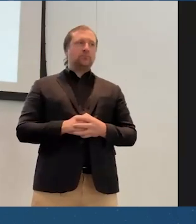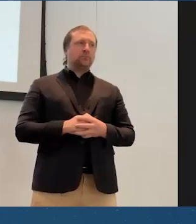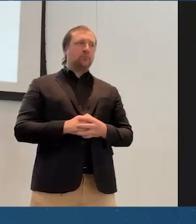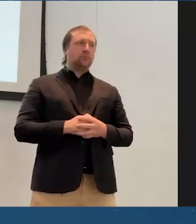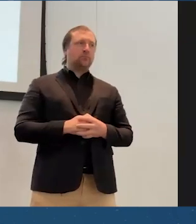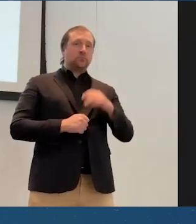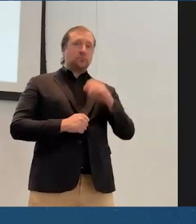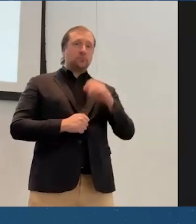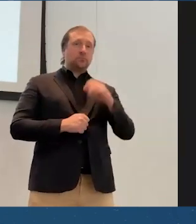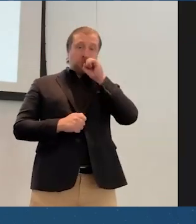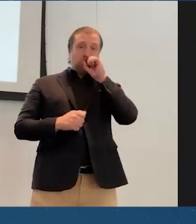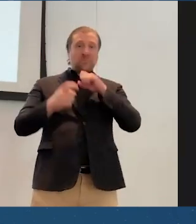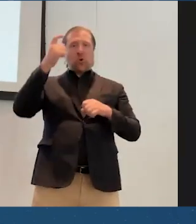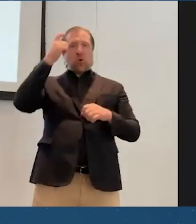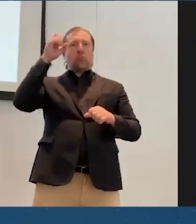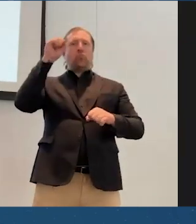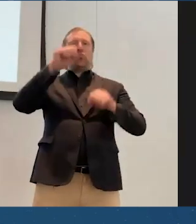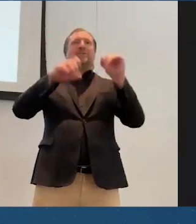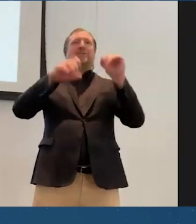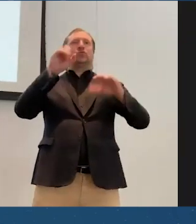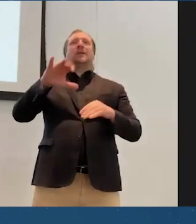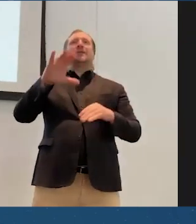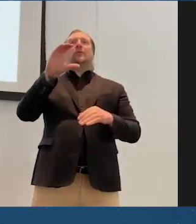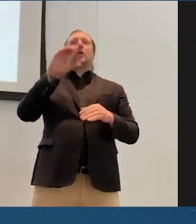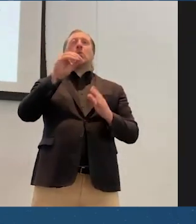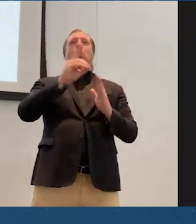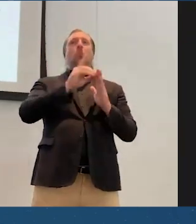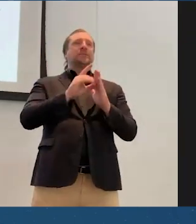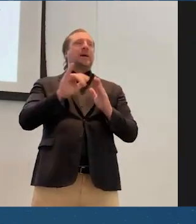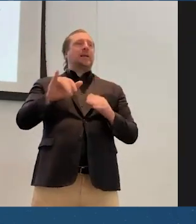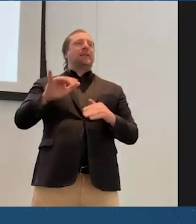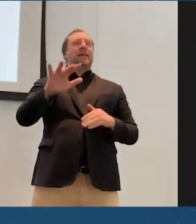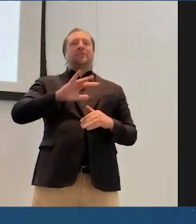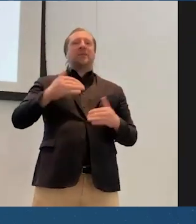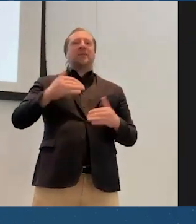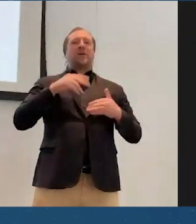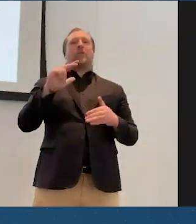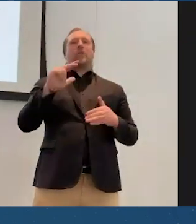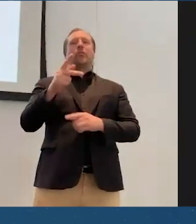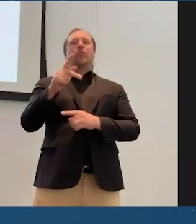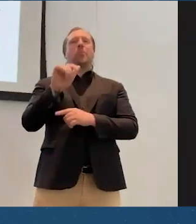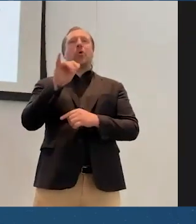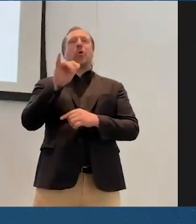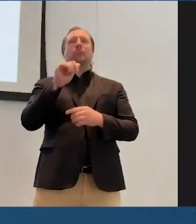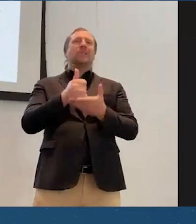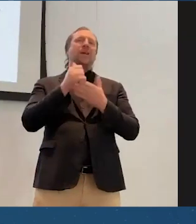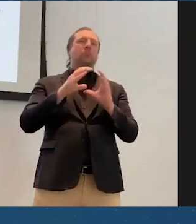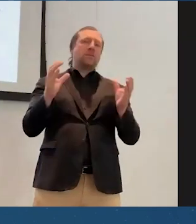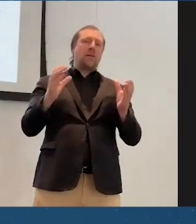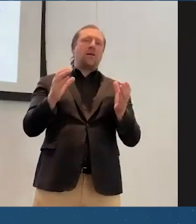And brainstorming during a co-design, this is a space we're having. A third party is really helpful not only